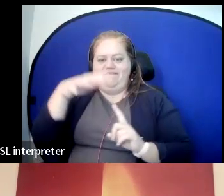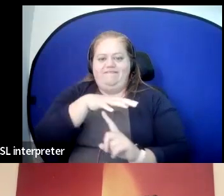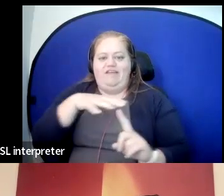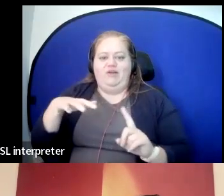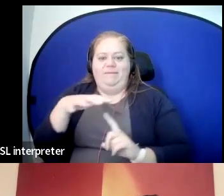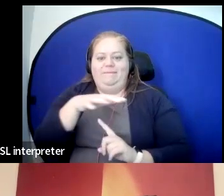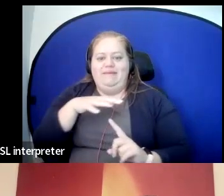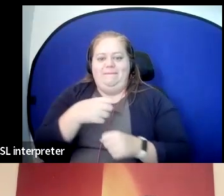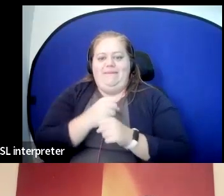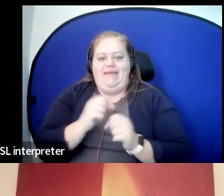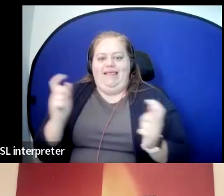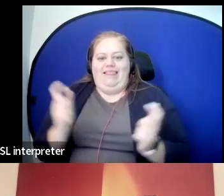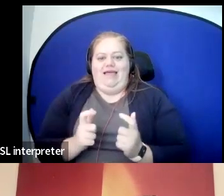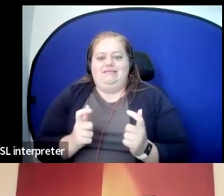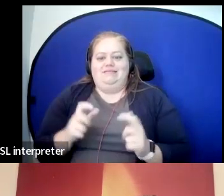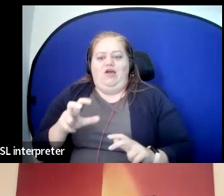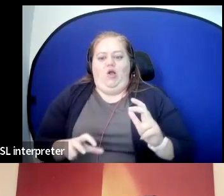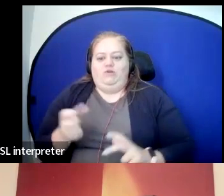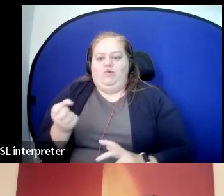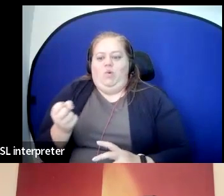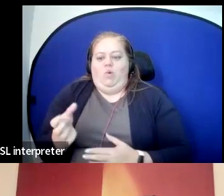making it less cumbersome, yes, making it more advanced.